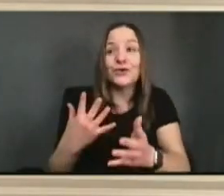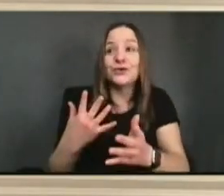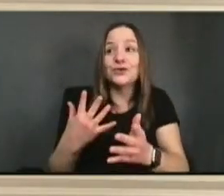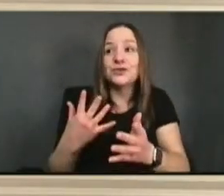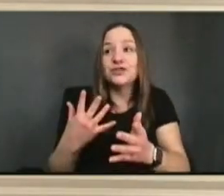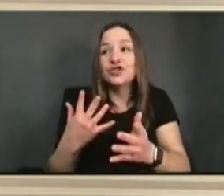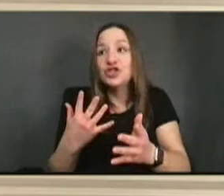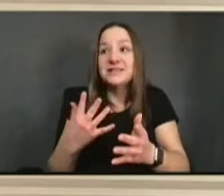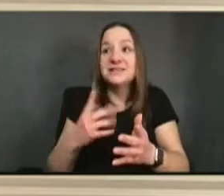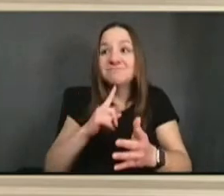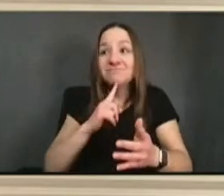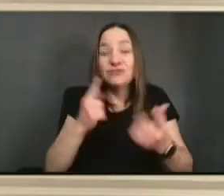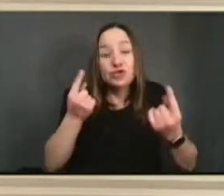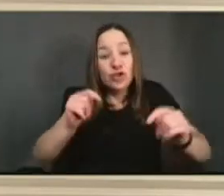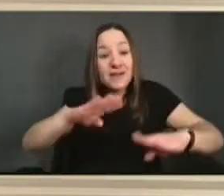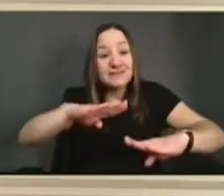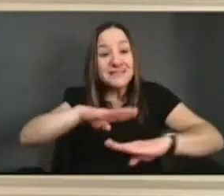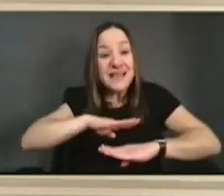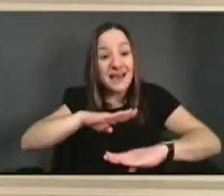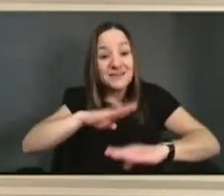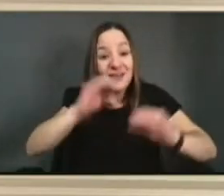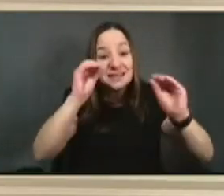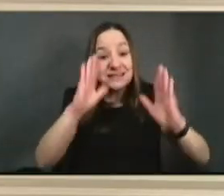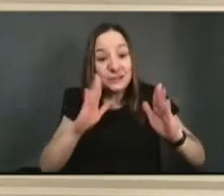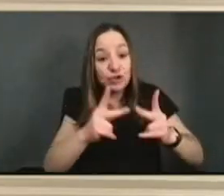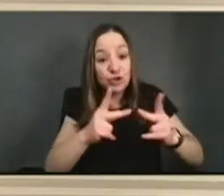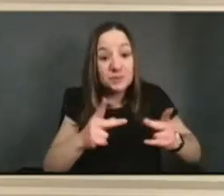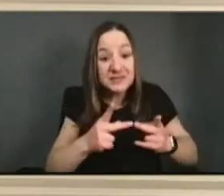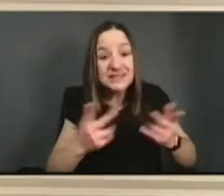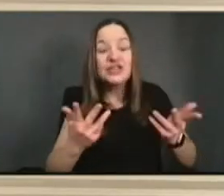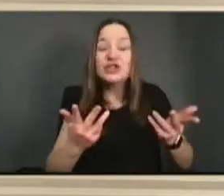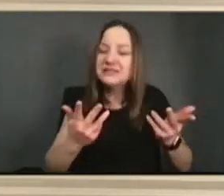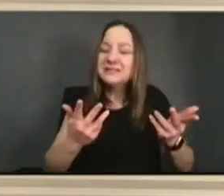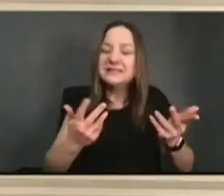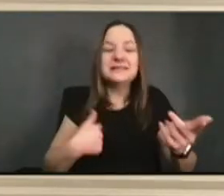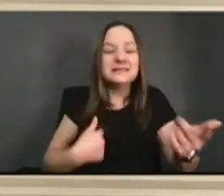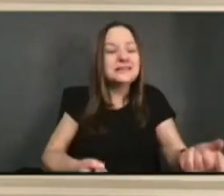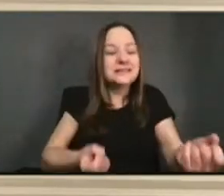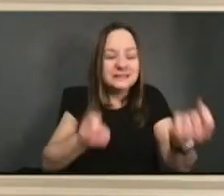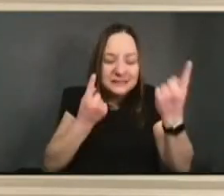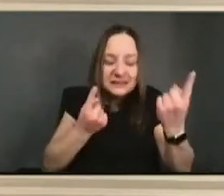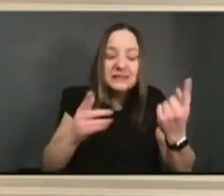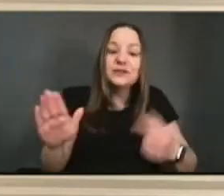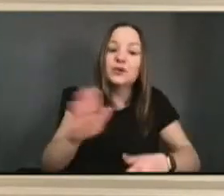trying to just make sure that every single teacher slide has